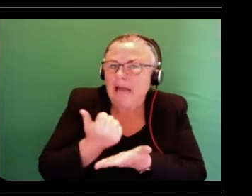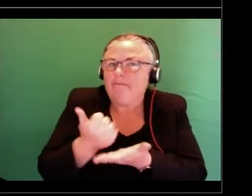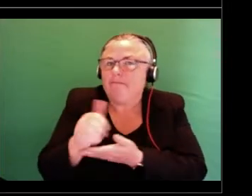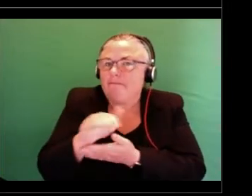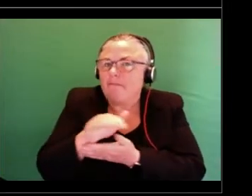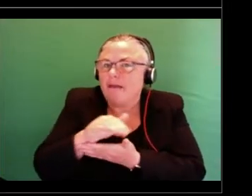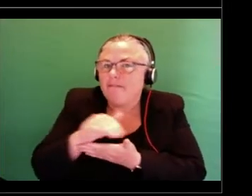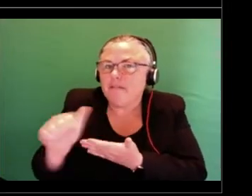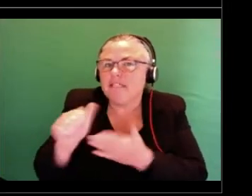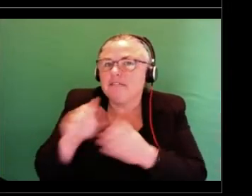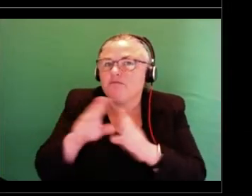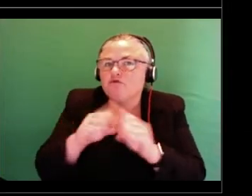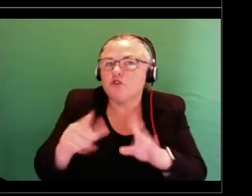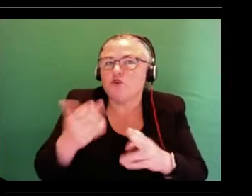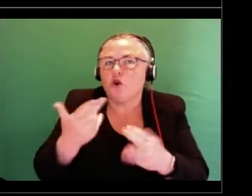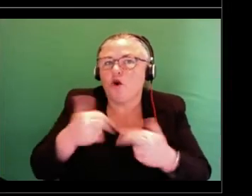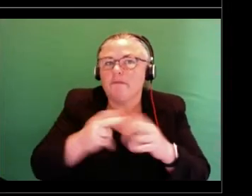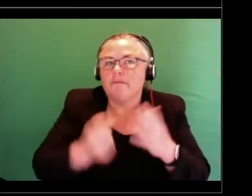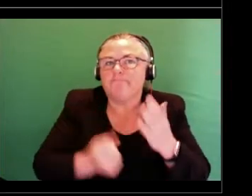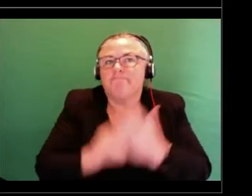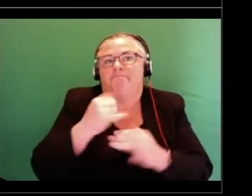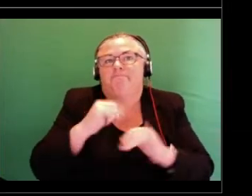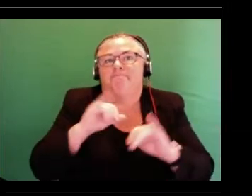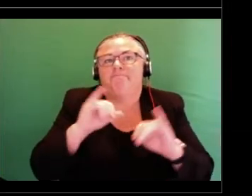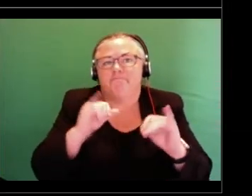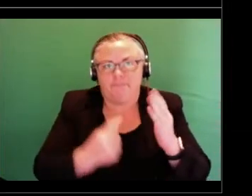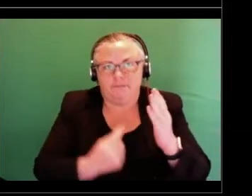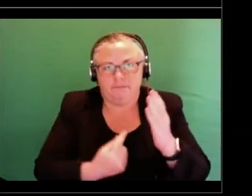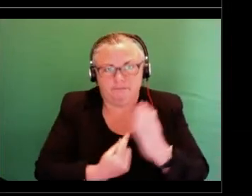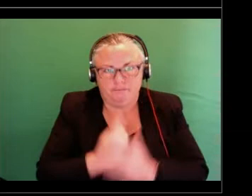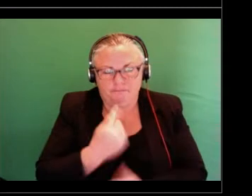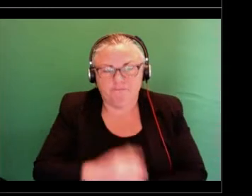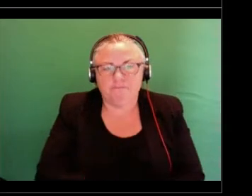(Note from captioner: Poll on screen; captioning not visible)